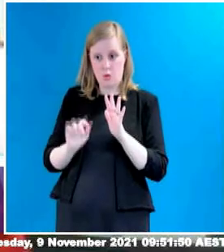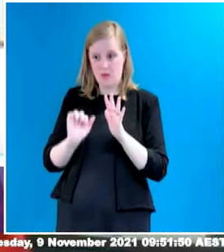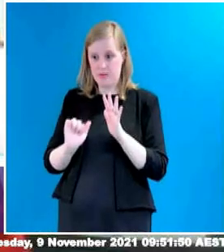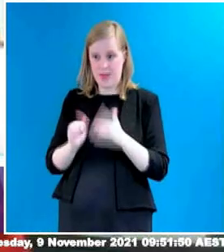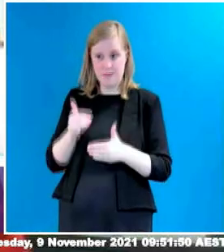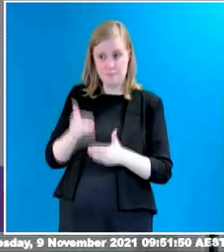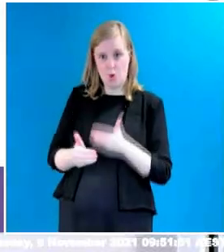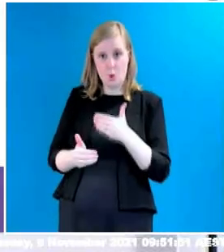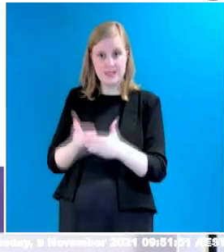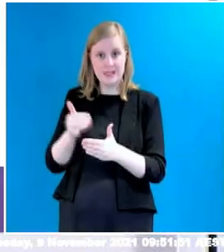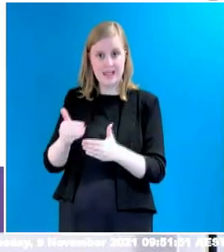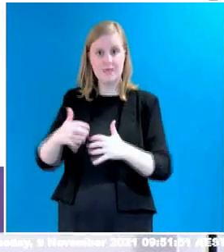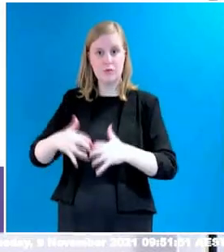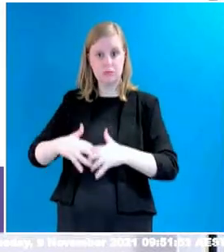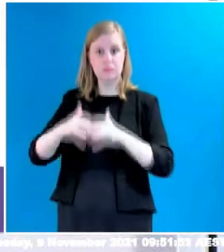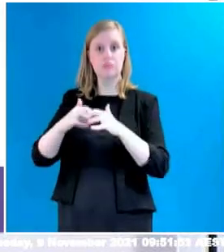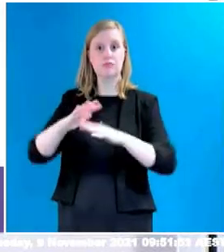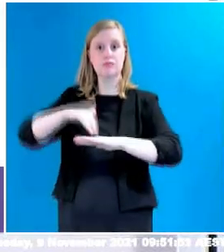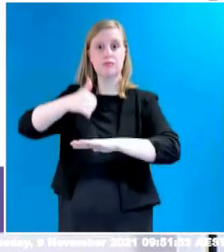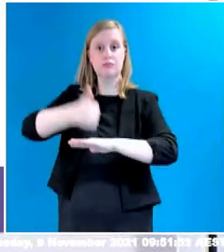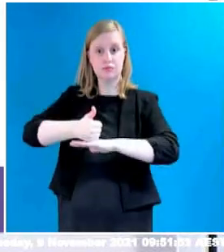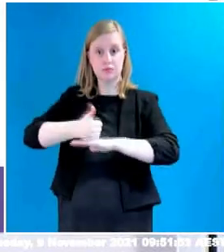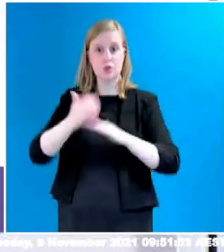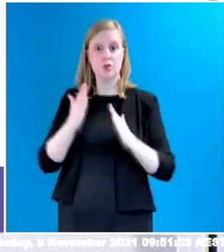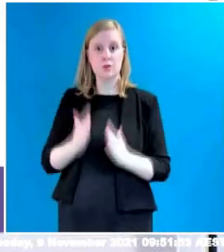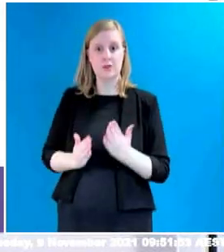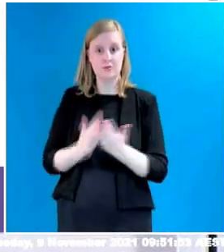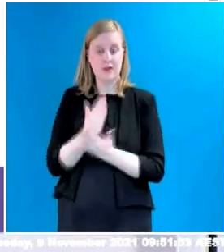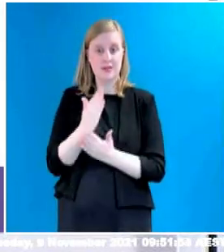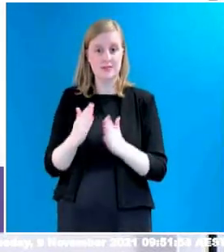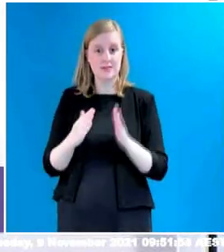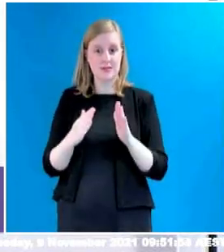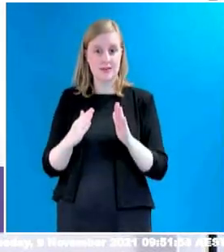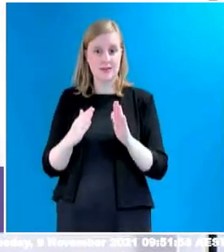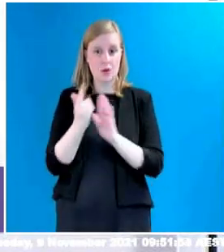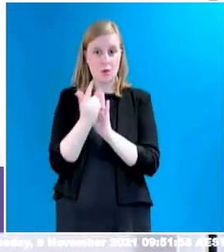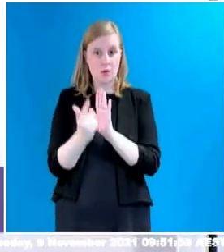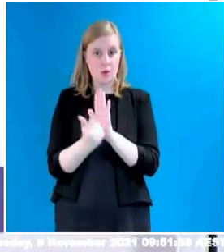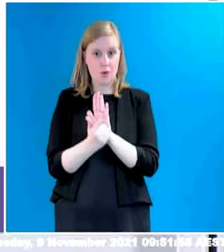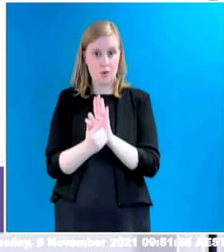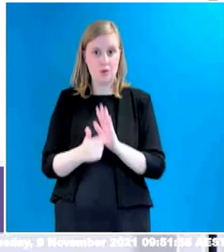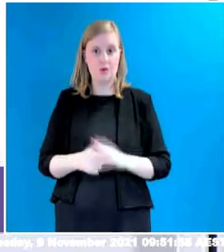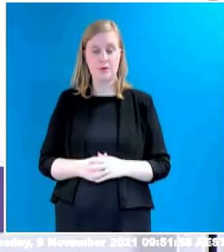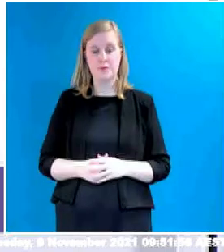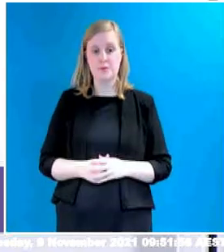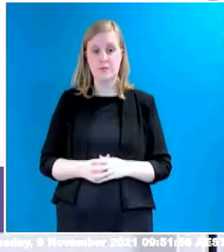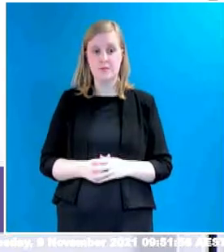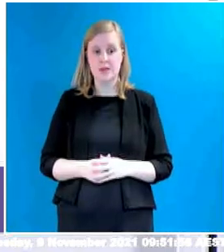Rights Act. The committee looked at a range of models from our jurisdictions --- the